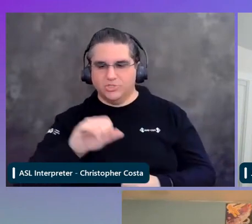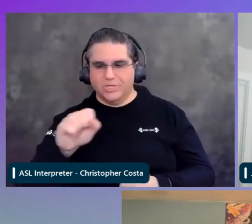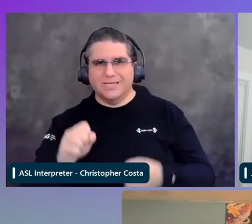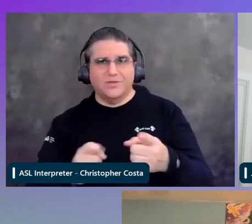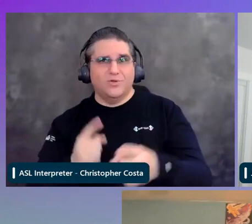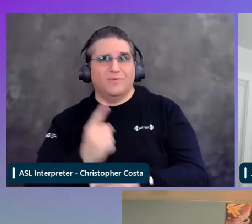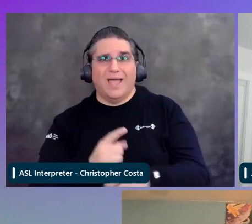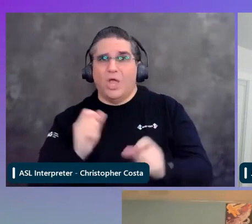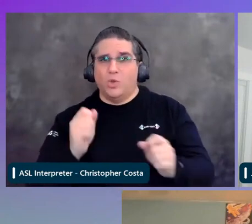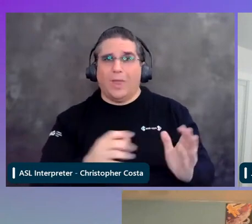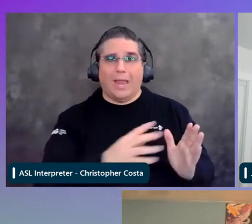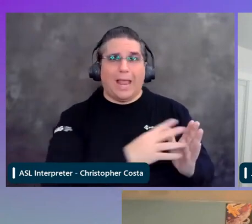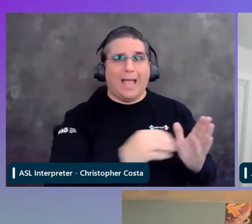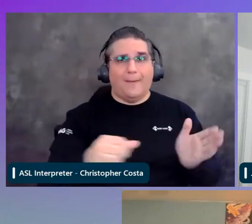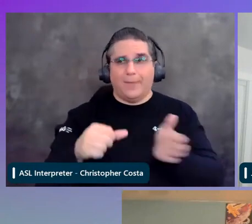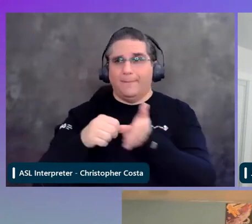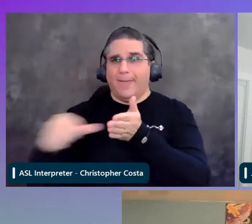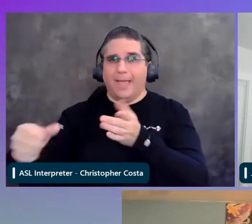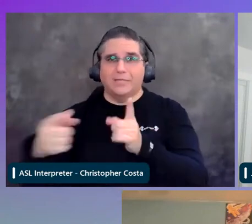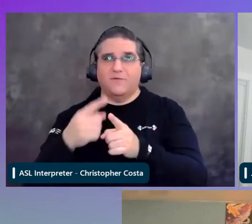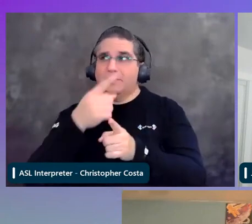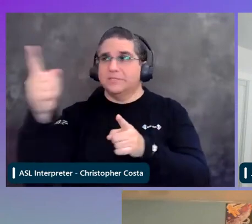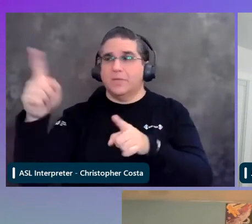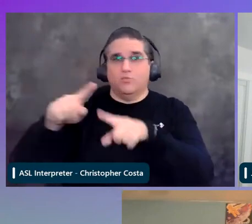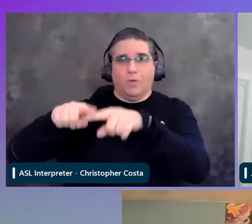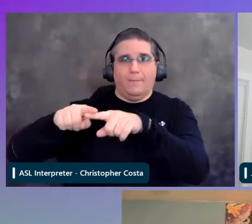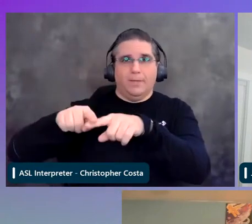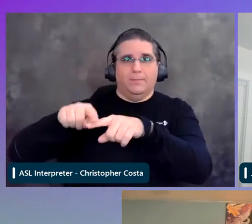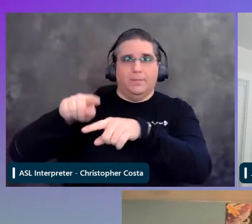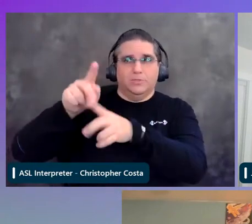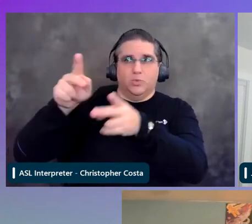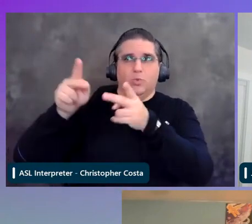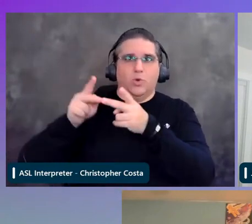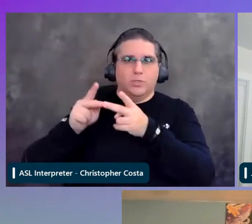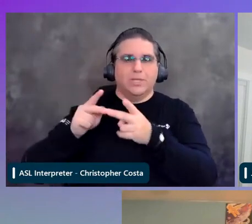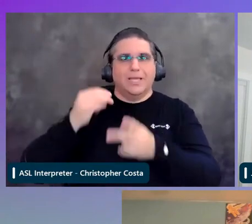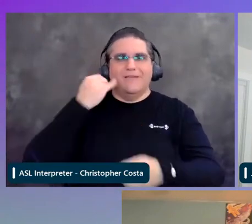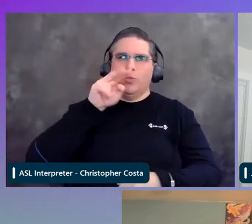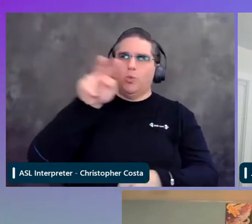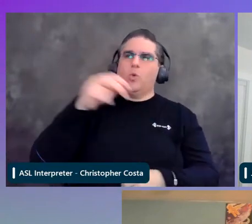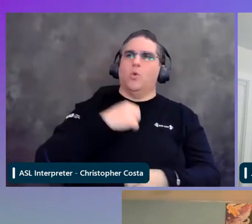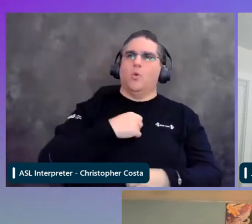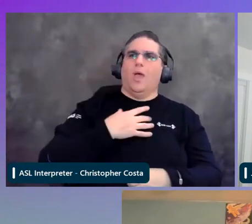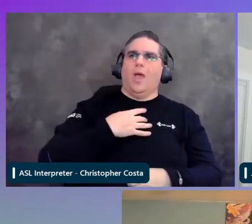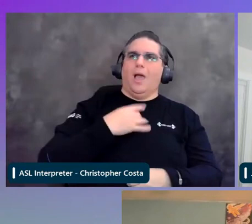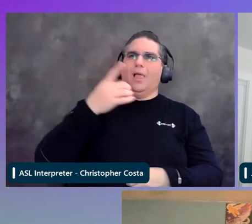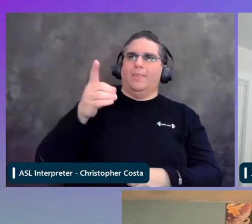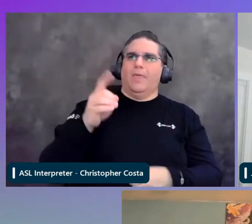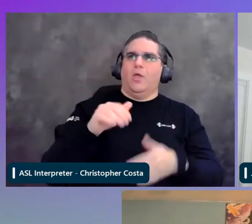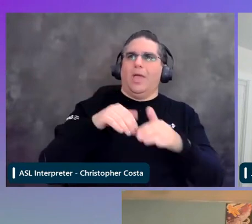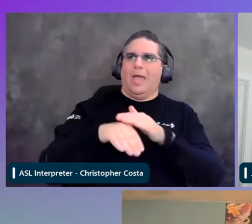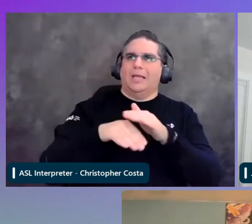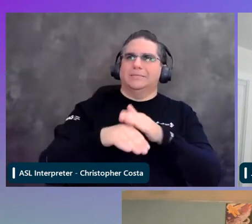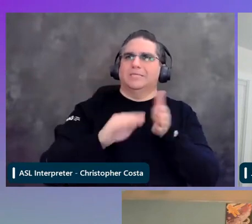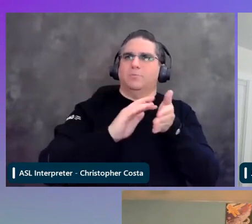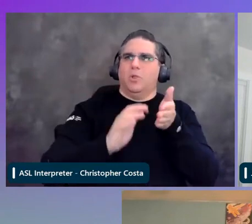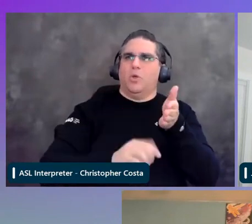know from a reputable source where you're like, I really like how they implemented accessible